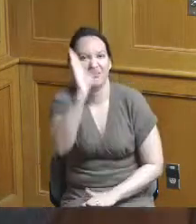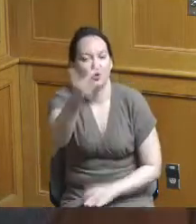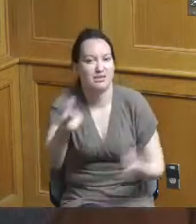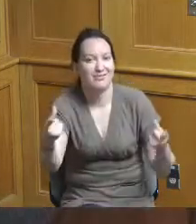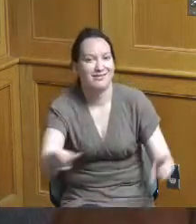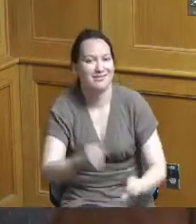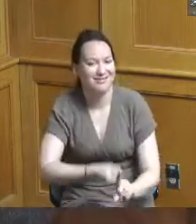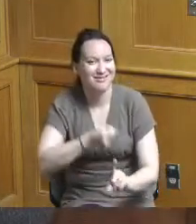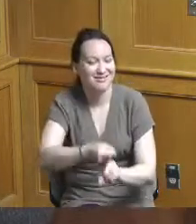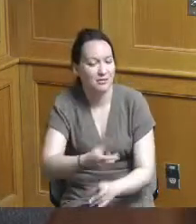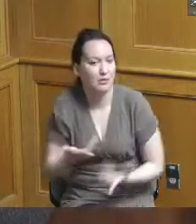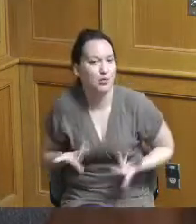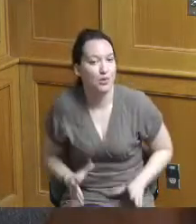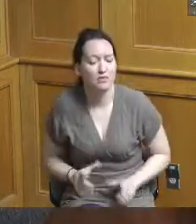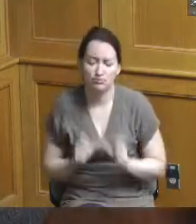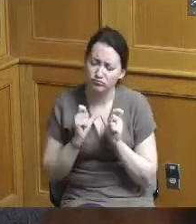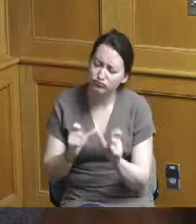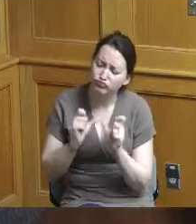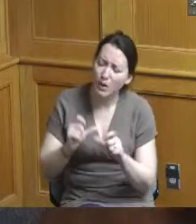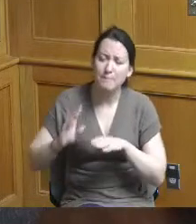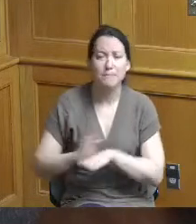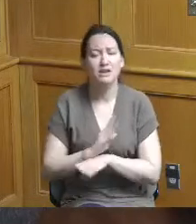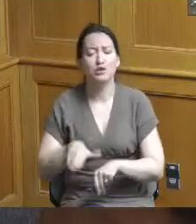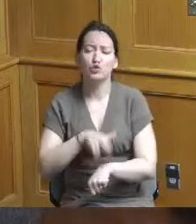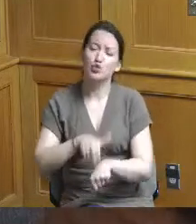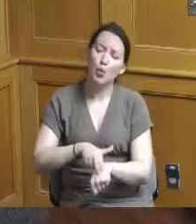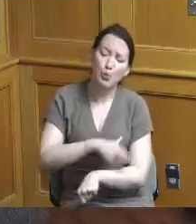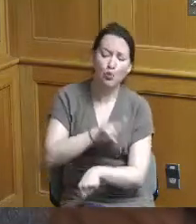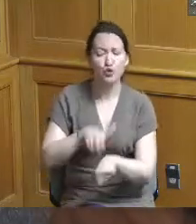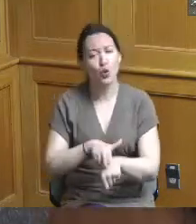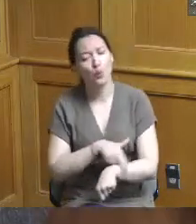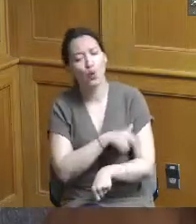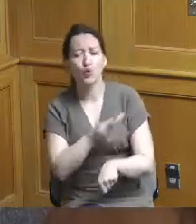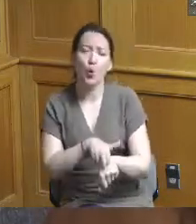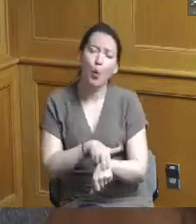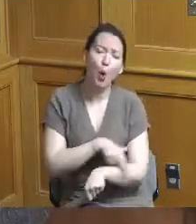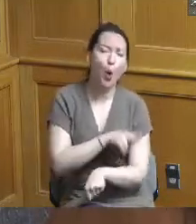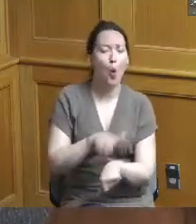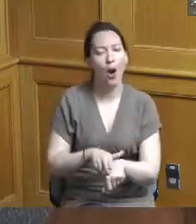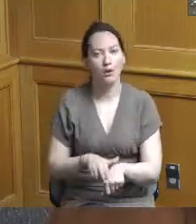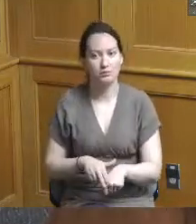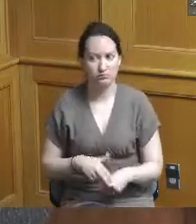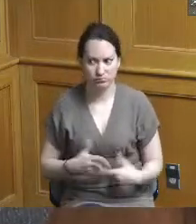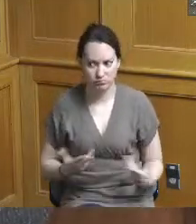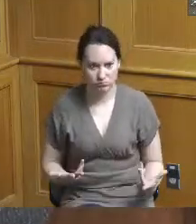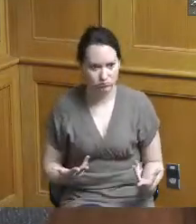you don't you want to just keep doing business as usual and I'm saying well wow can we make a few